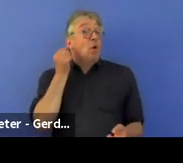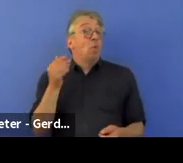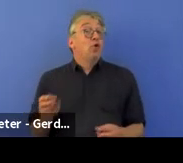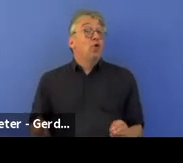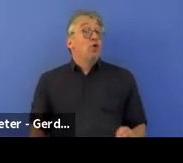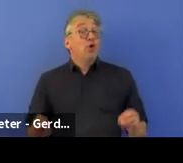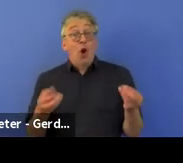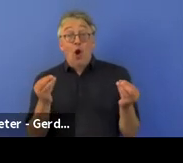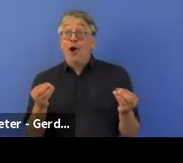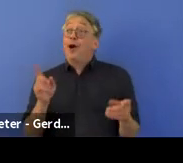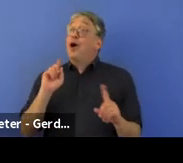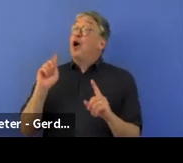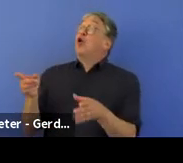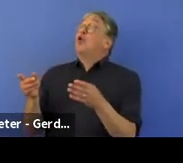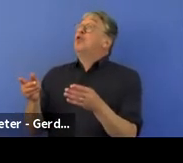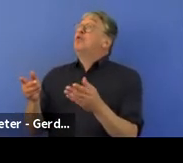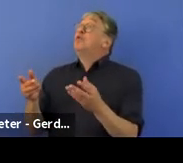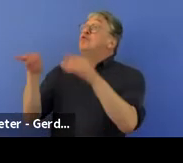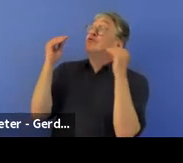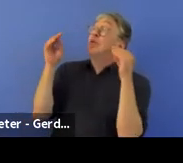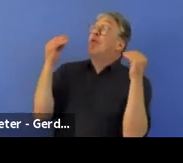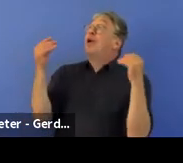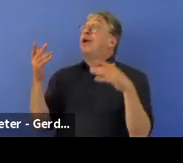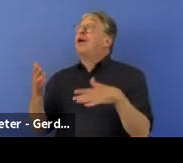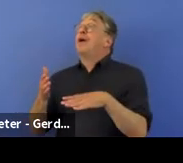students with disabilities to drop out of -- to give up